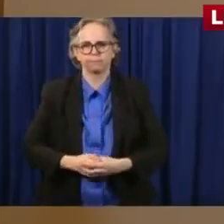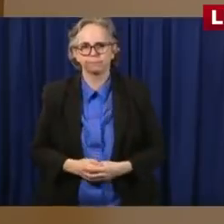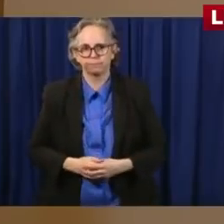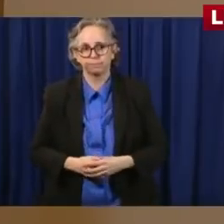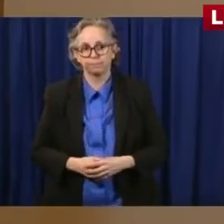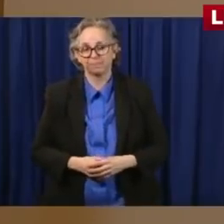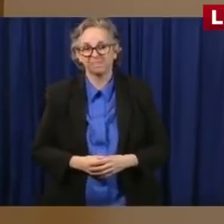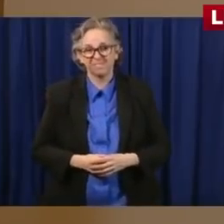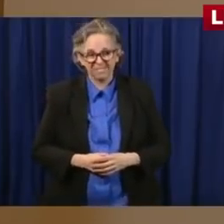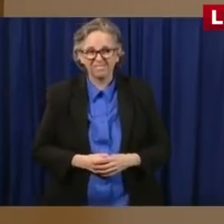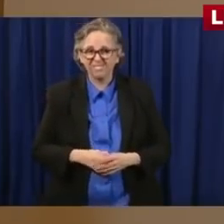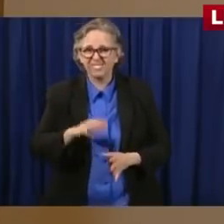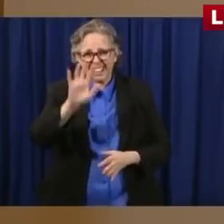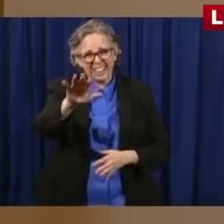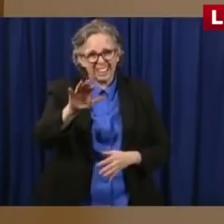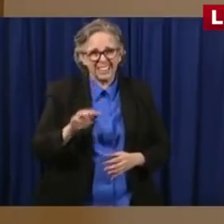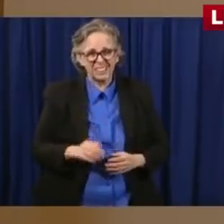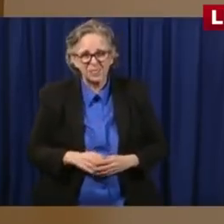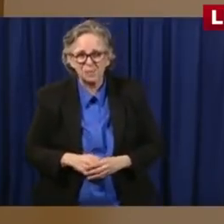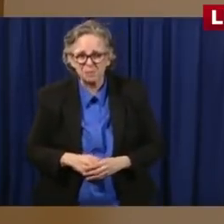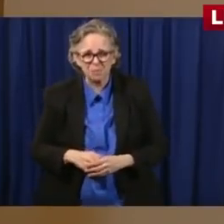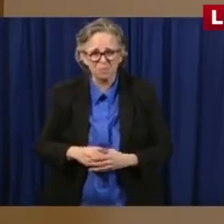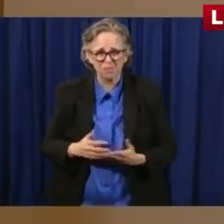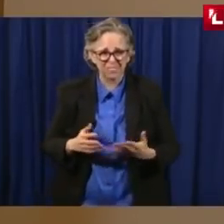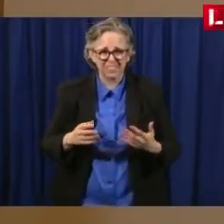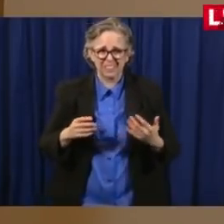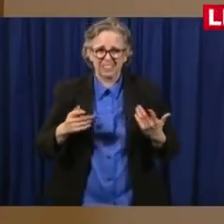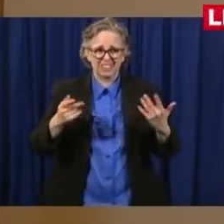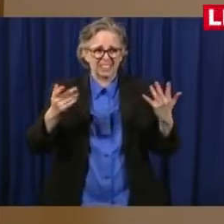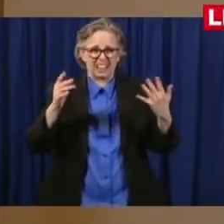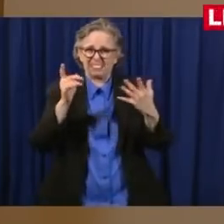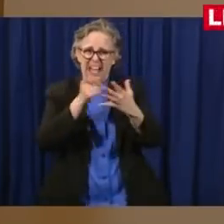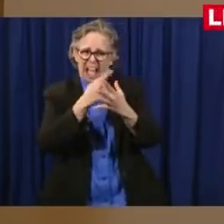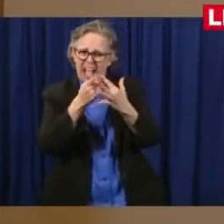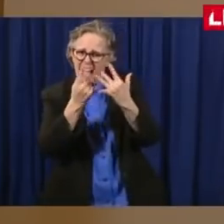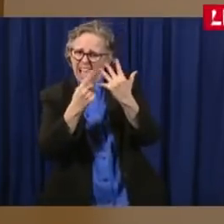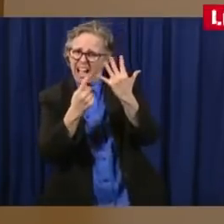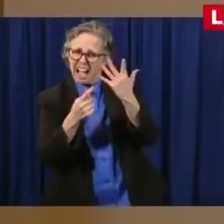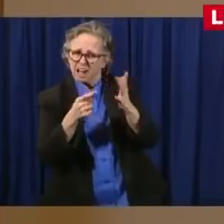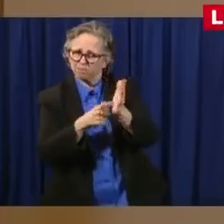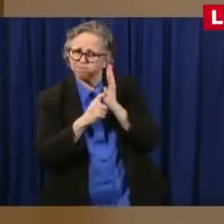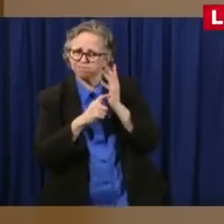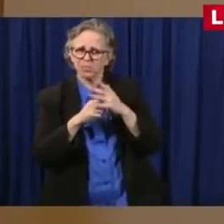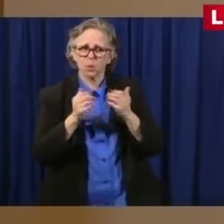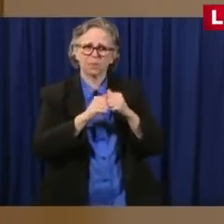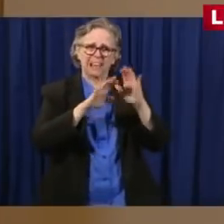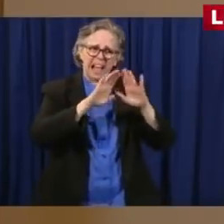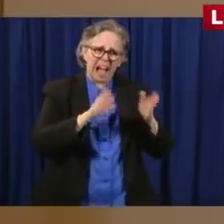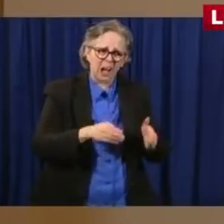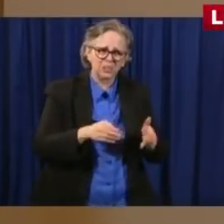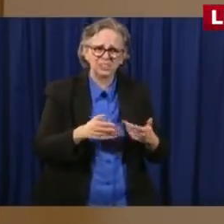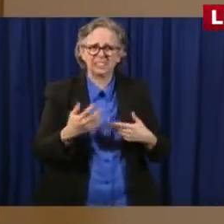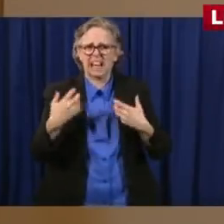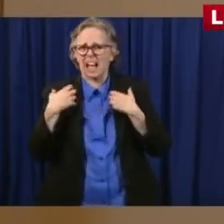REACH OUT AND WE WILL BE THERE WITH YOU.